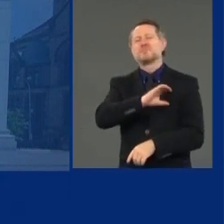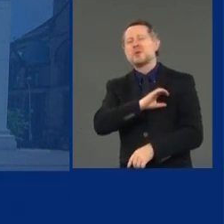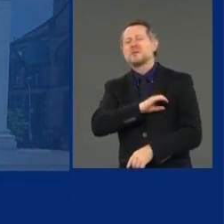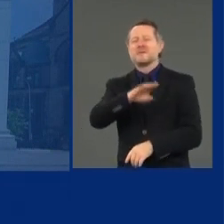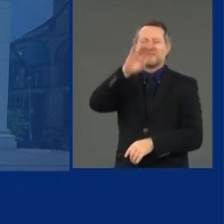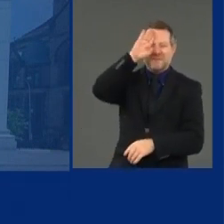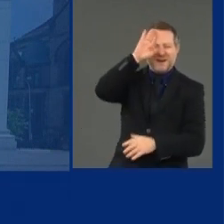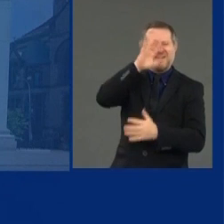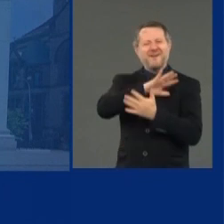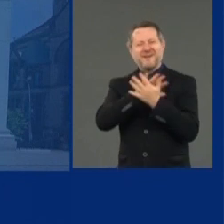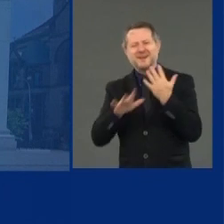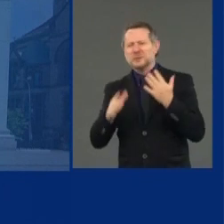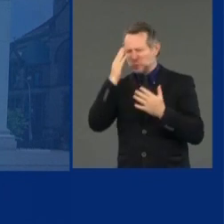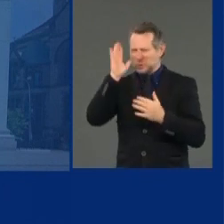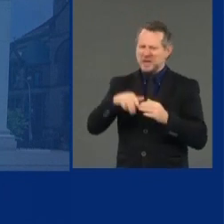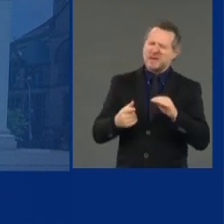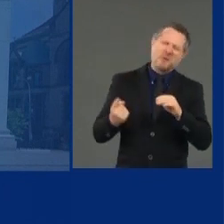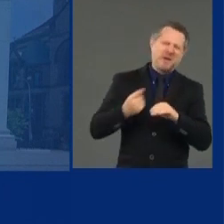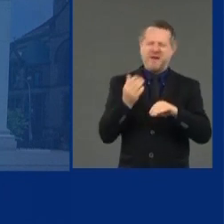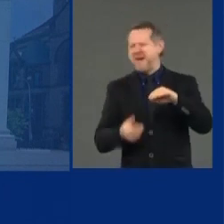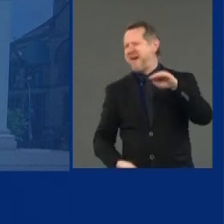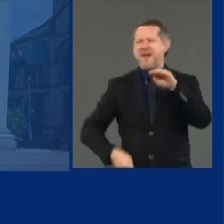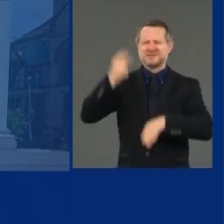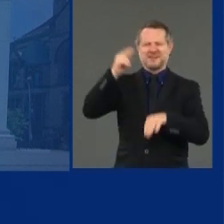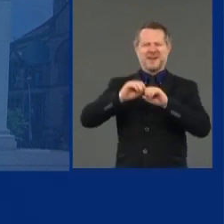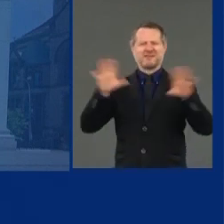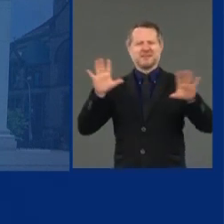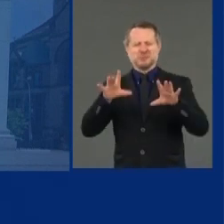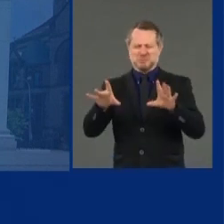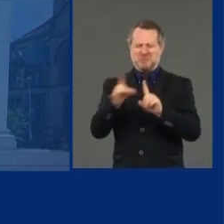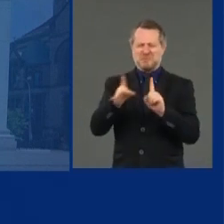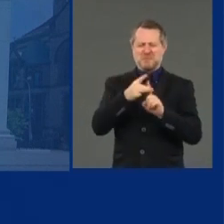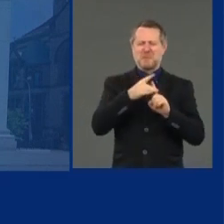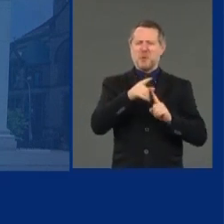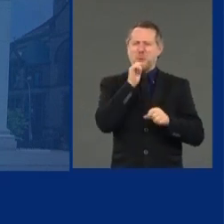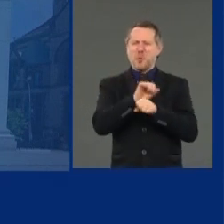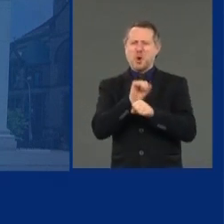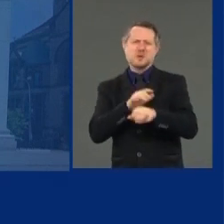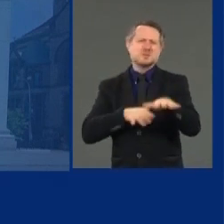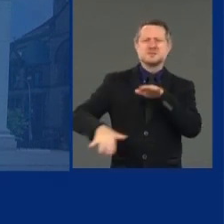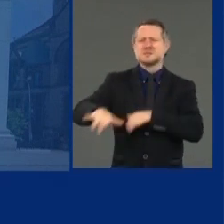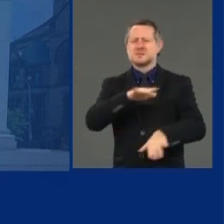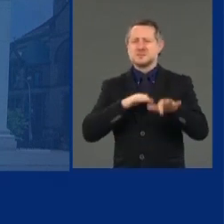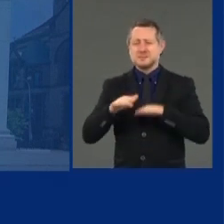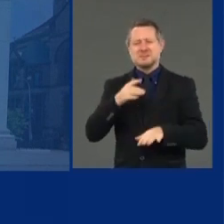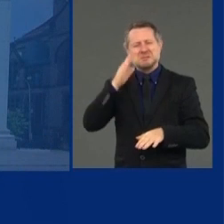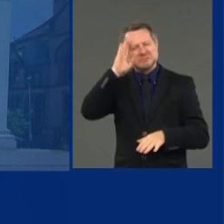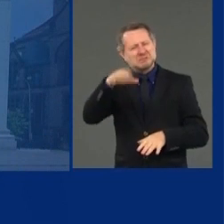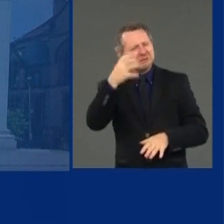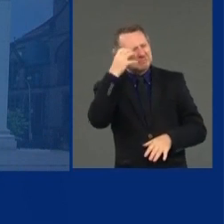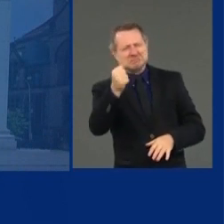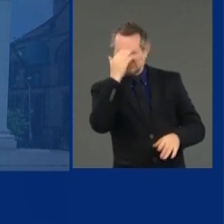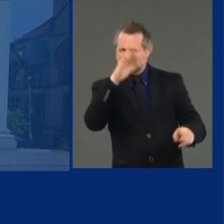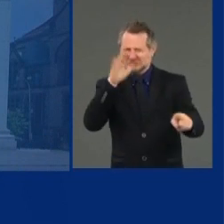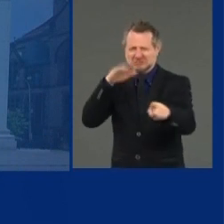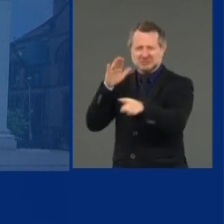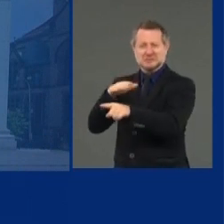FIRST RESPONDERS WOULD HAVE HAD THE HIGHEST INFECTION RATE.